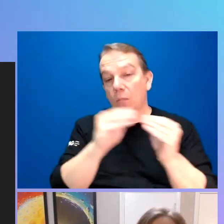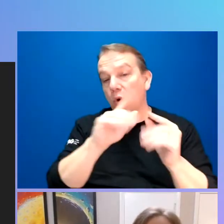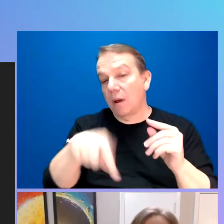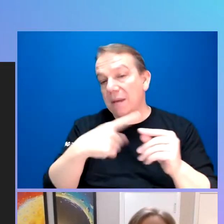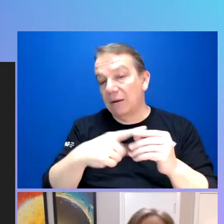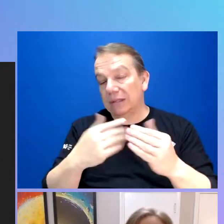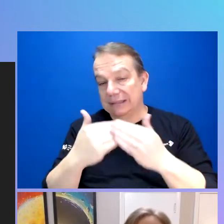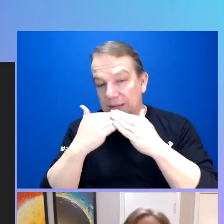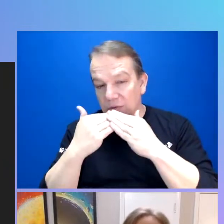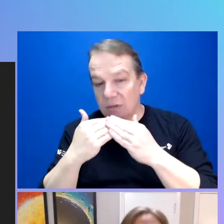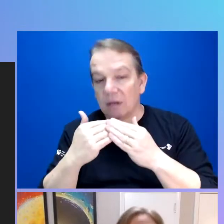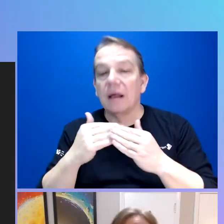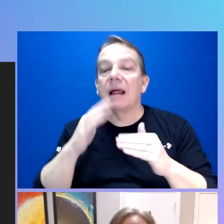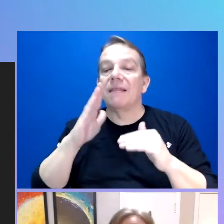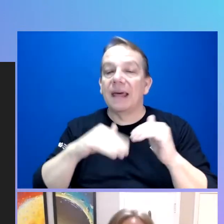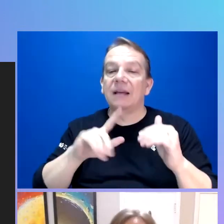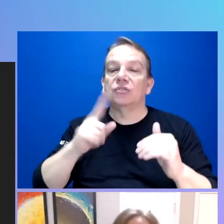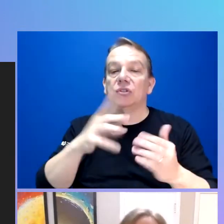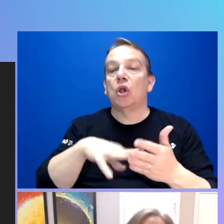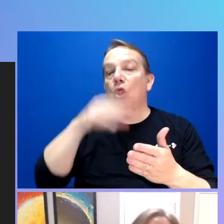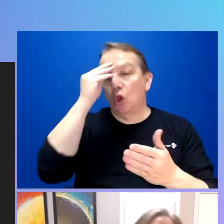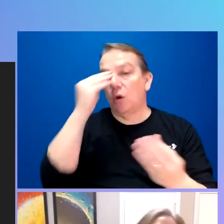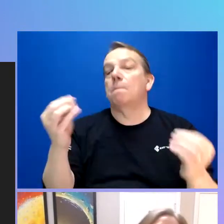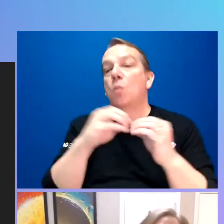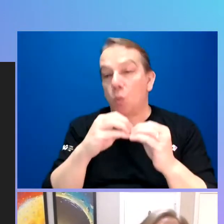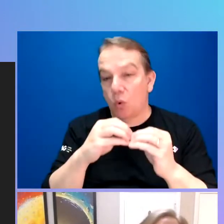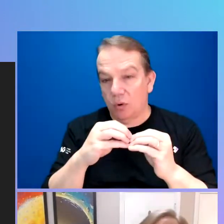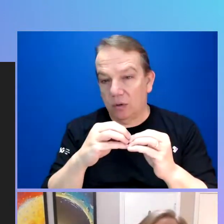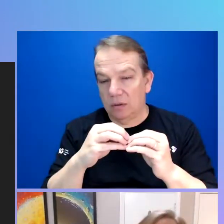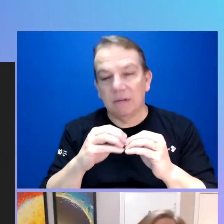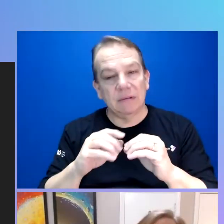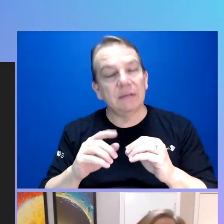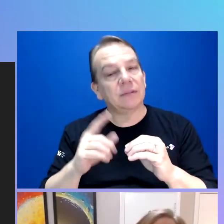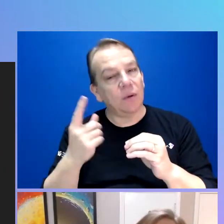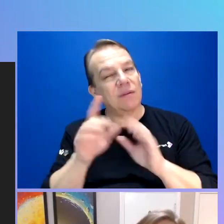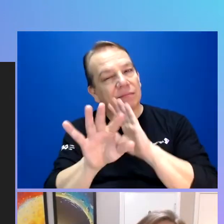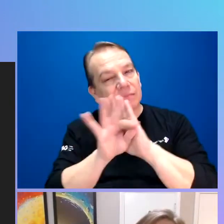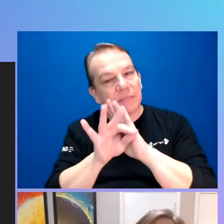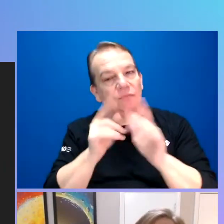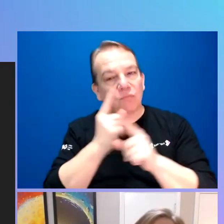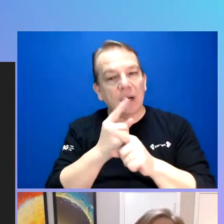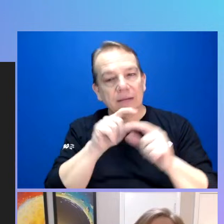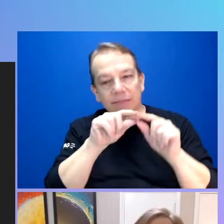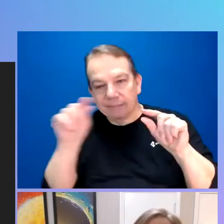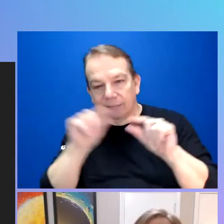rather than just learn more. More. So when a screen reader